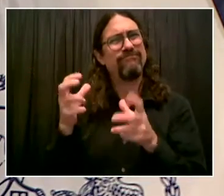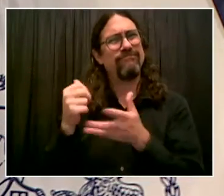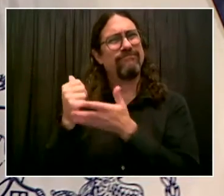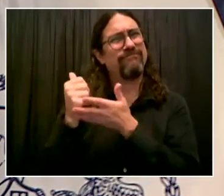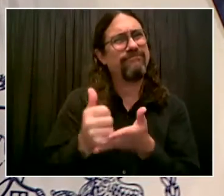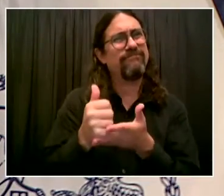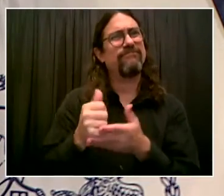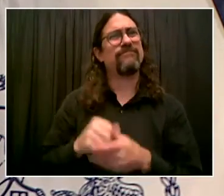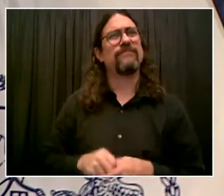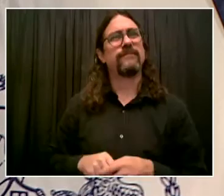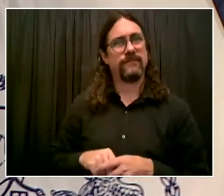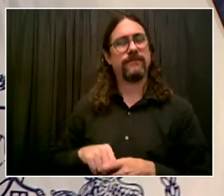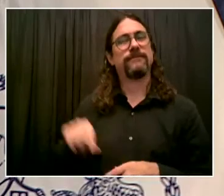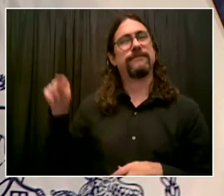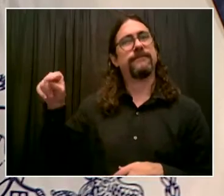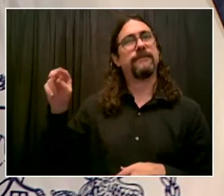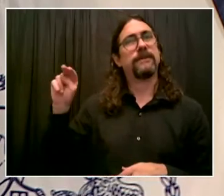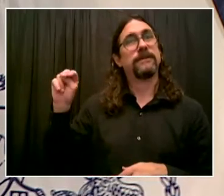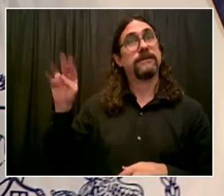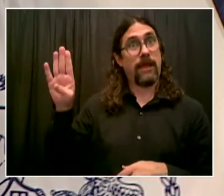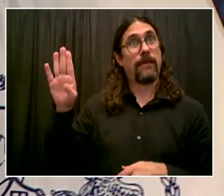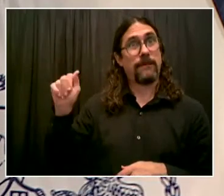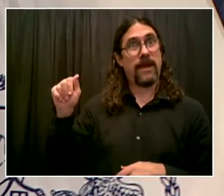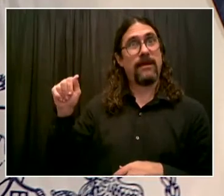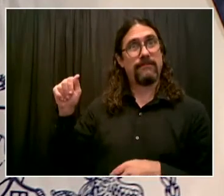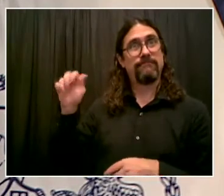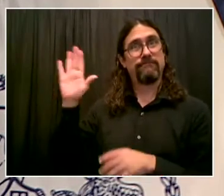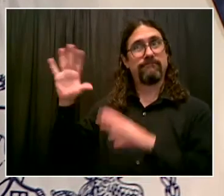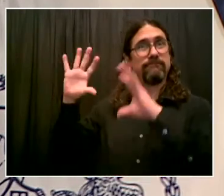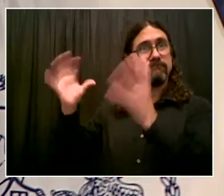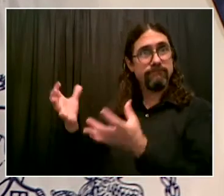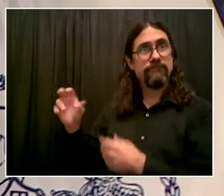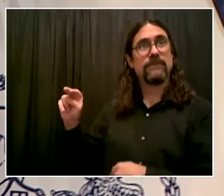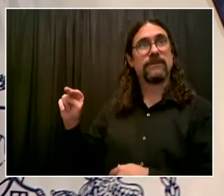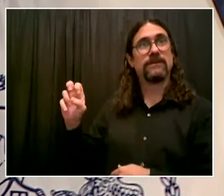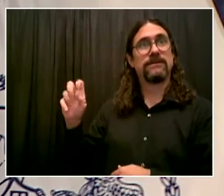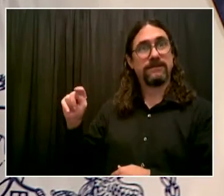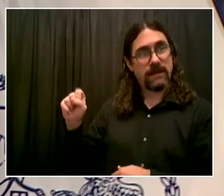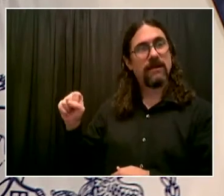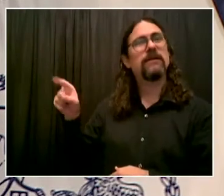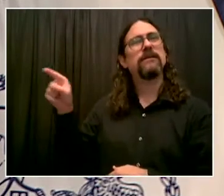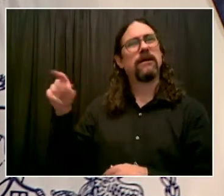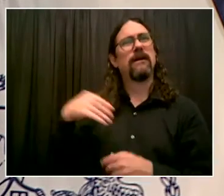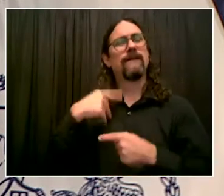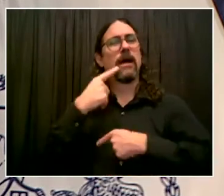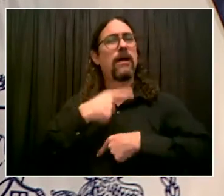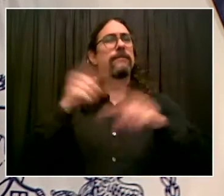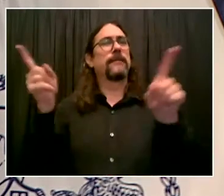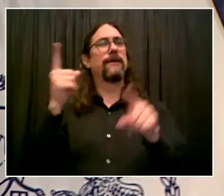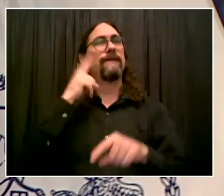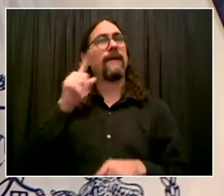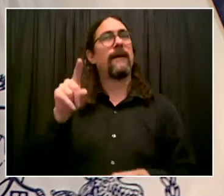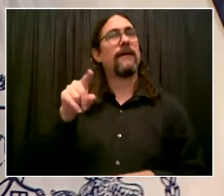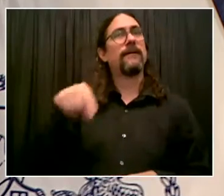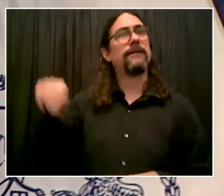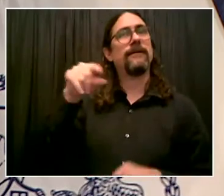IN SO MNYA WAYS, INCLUDING THE VACCINE. WE HAVE A NEW